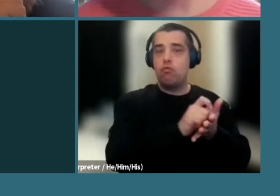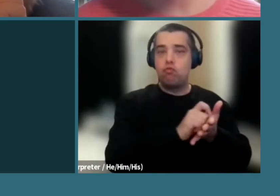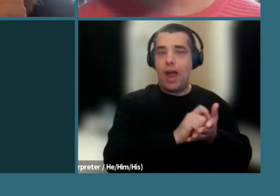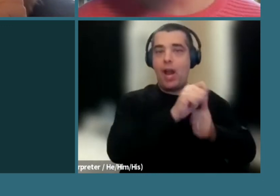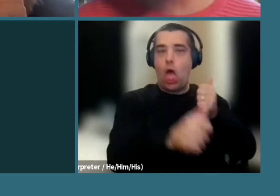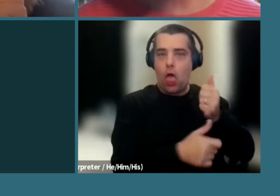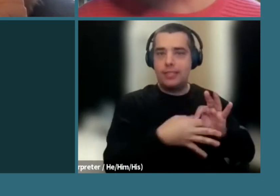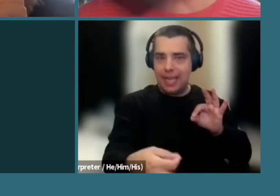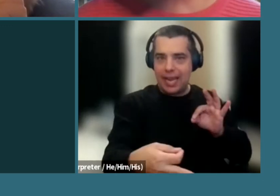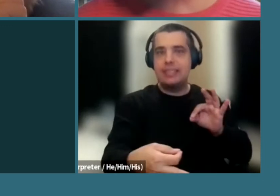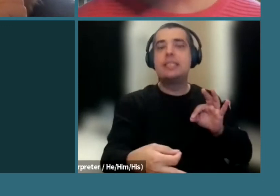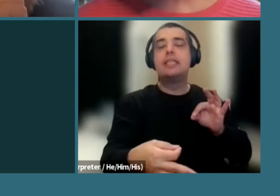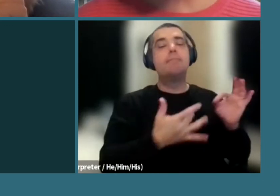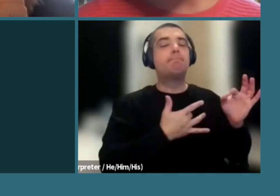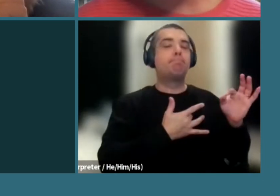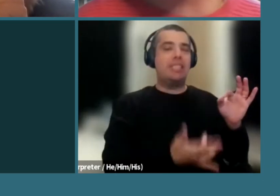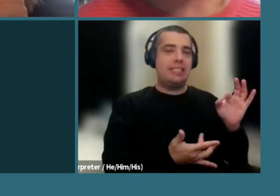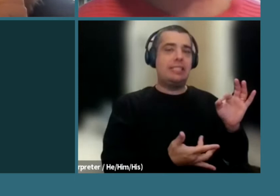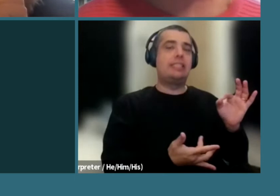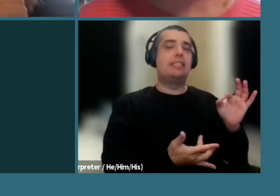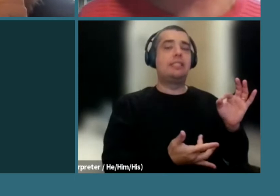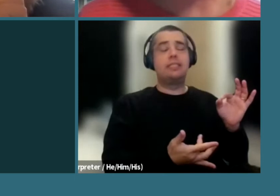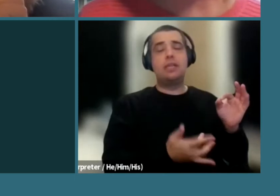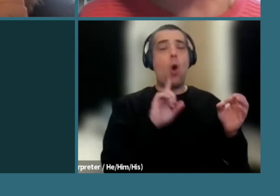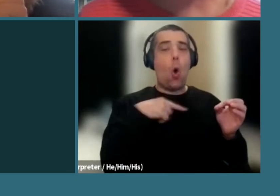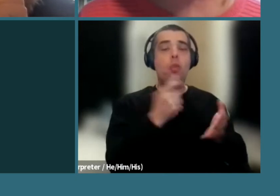They will just perhaps only write